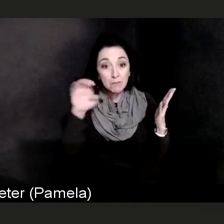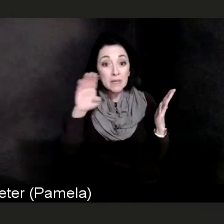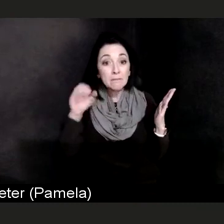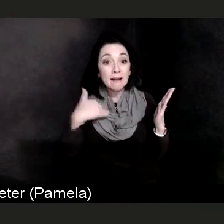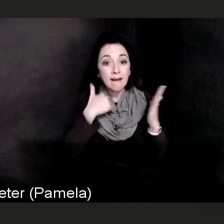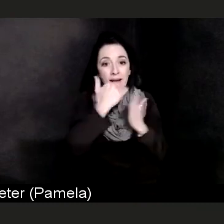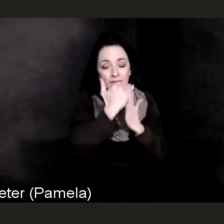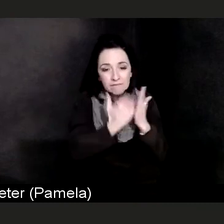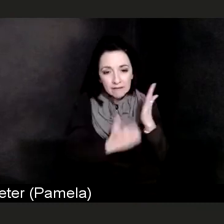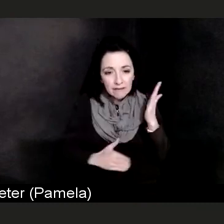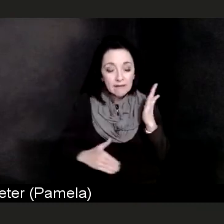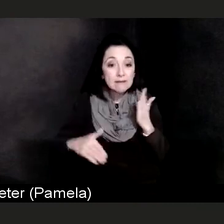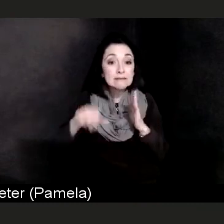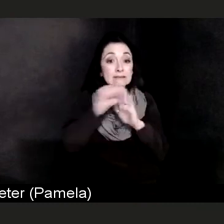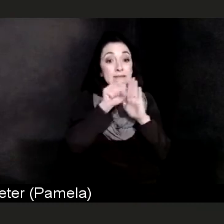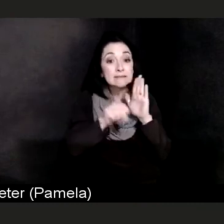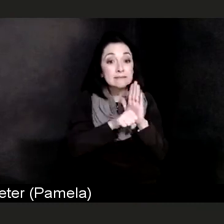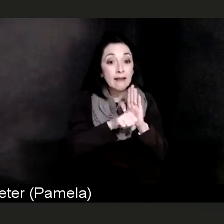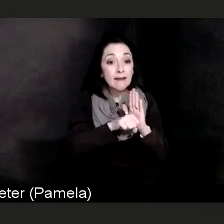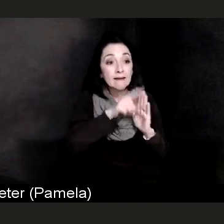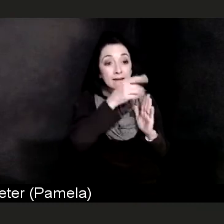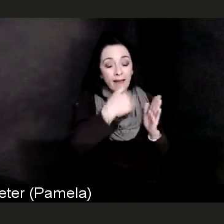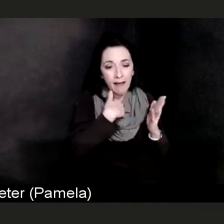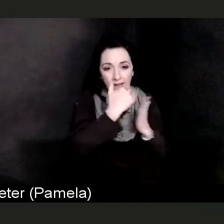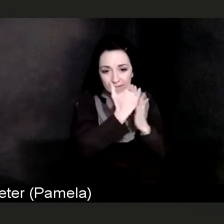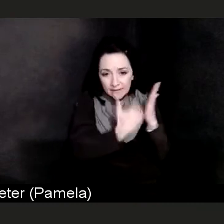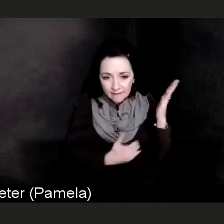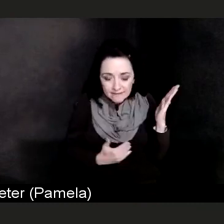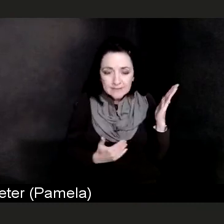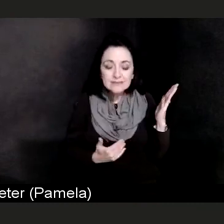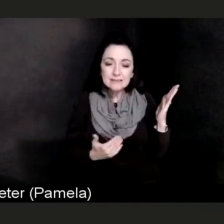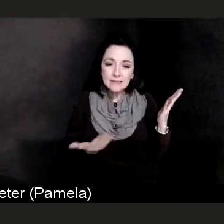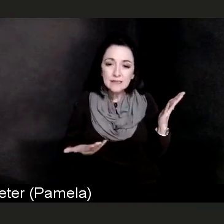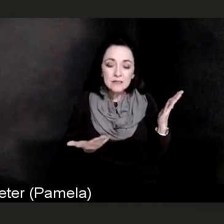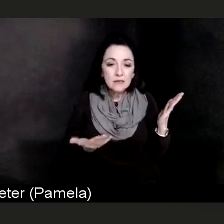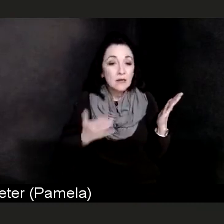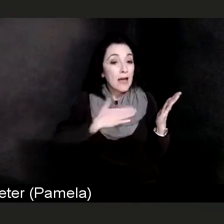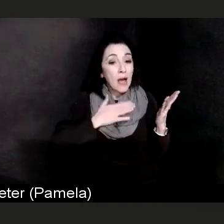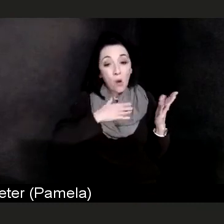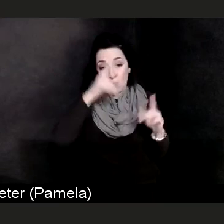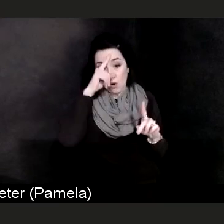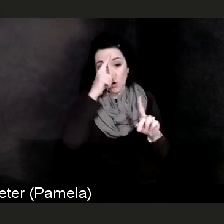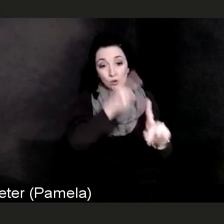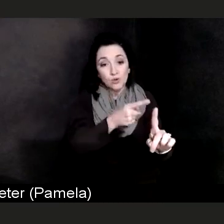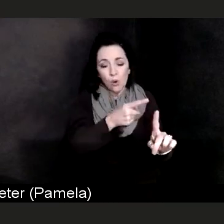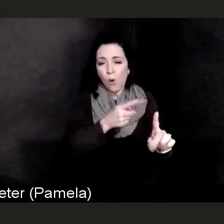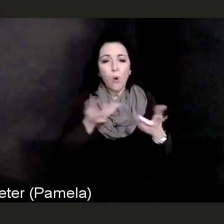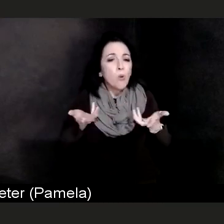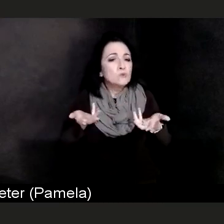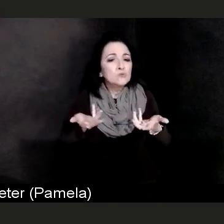And the goal here is to make sure that people are not left behind.